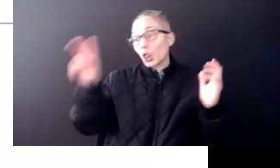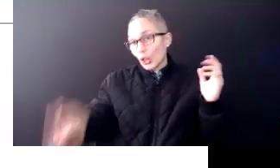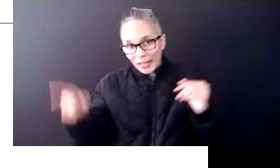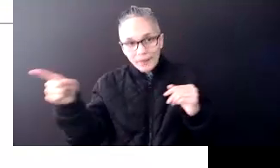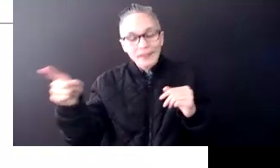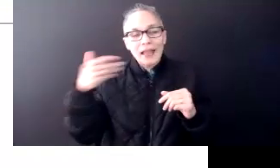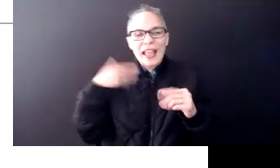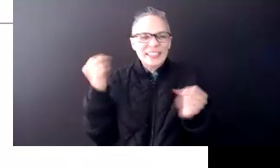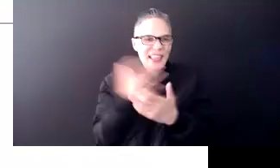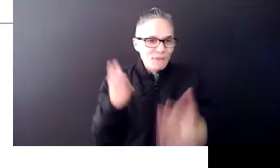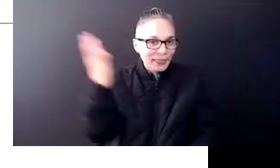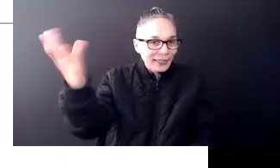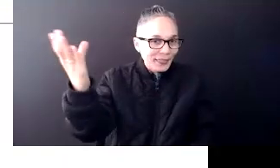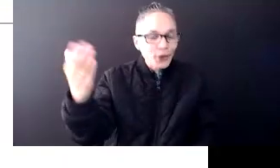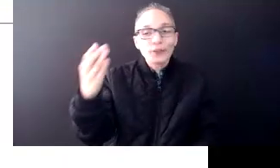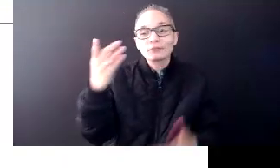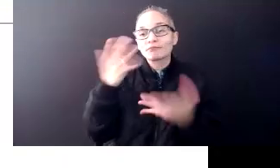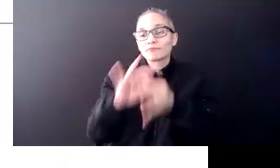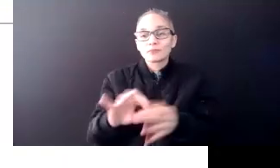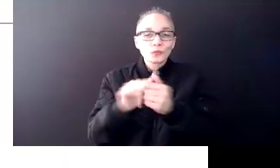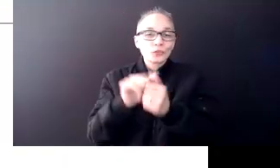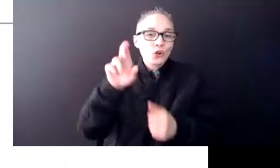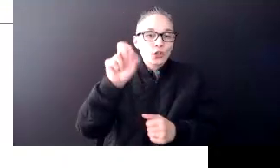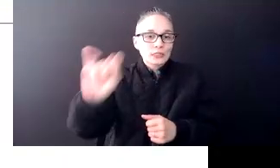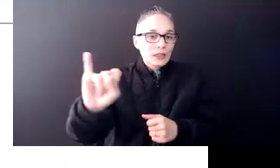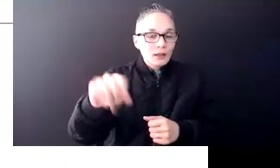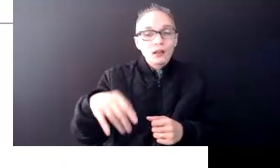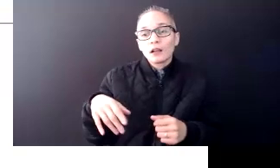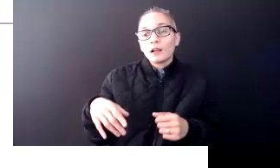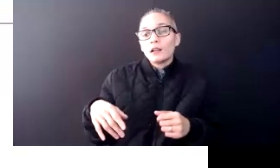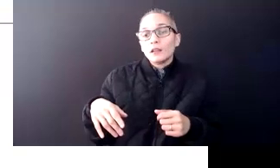that we’ll need regarding RSI and the folks who created this,